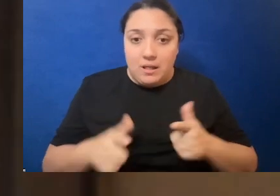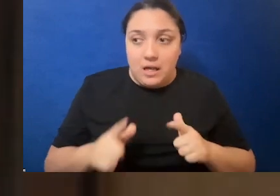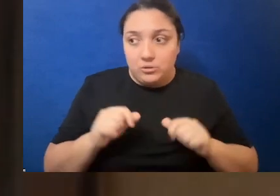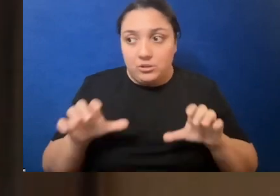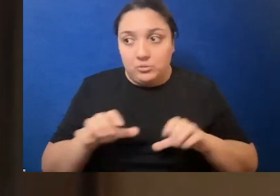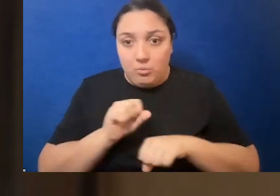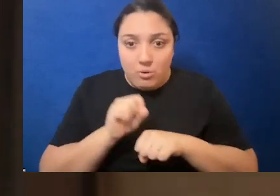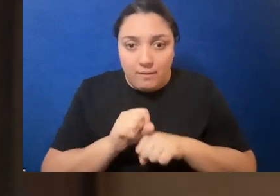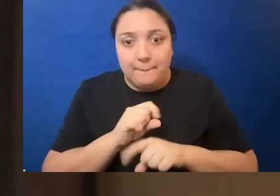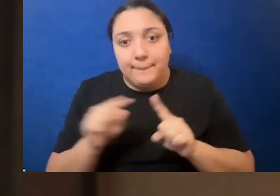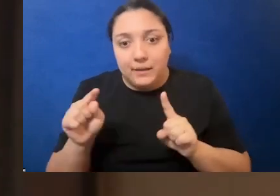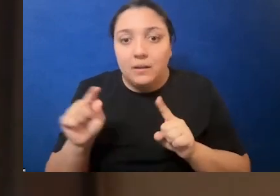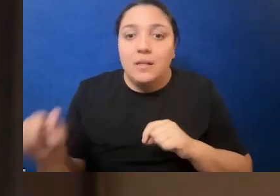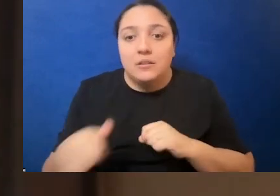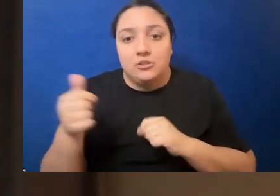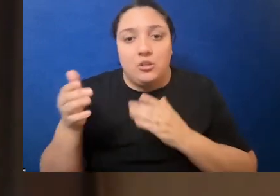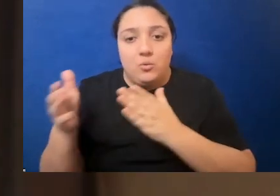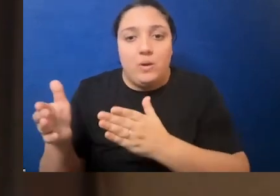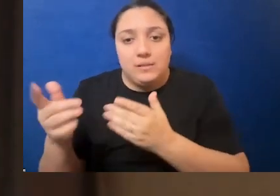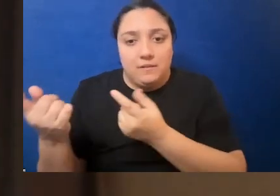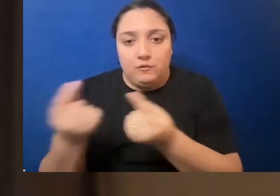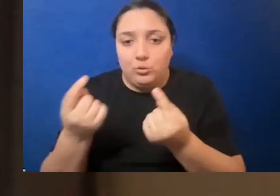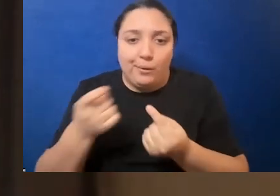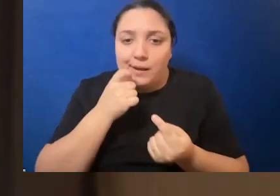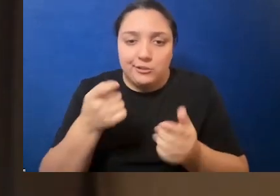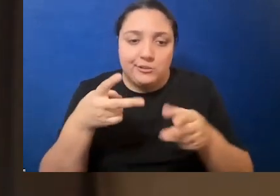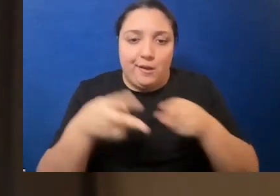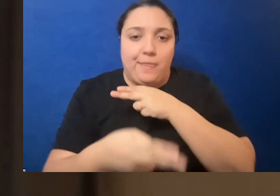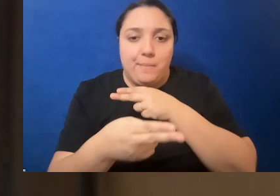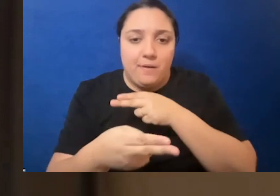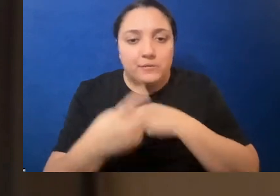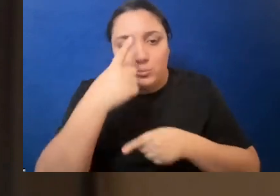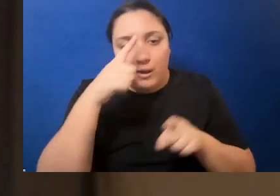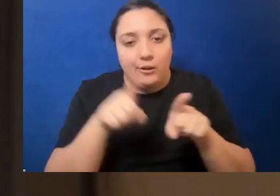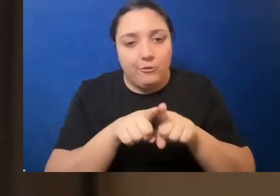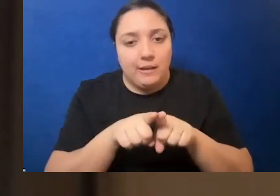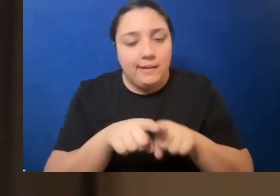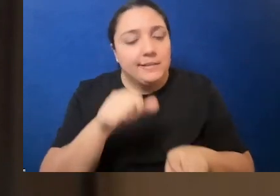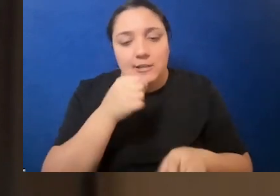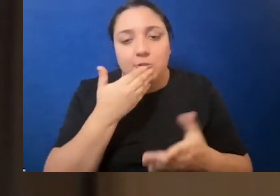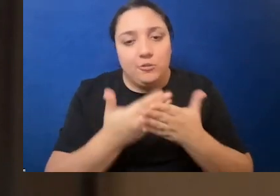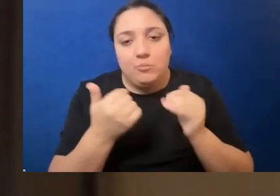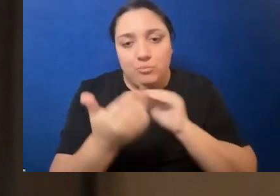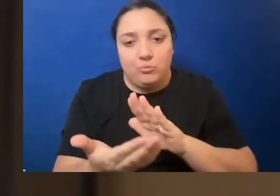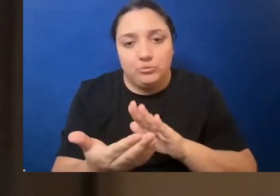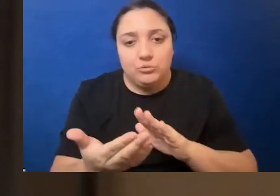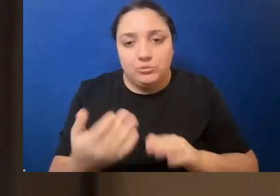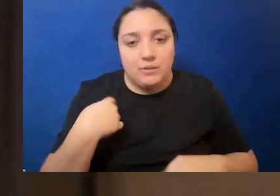BUT THERE ARE OTHER WAYS TO DO IT INSTEAD OF CUTTING THEM OFF. THAT IS NOT A GOOD APPROACH.